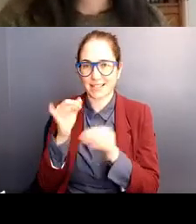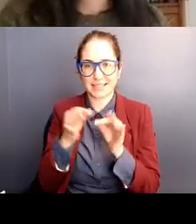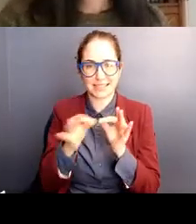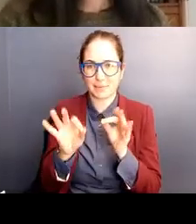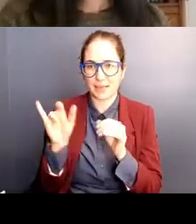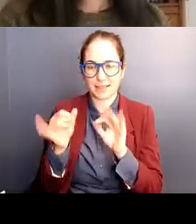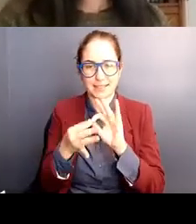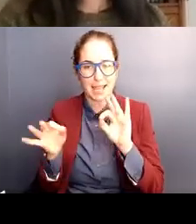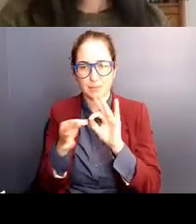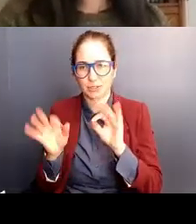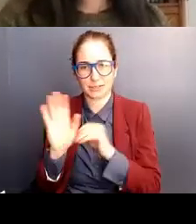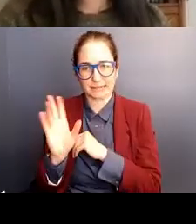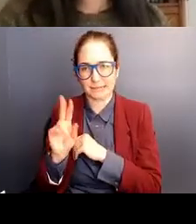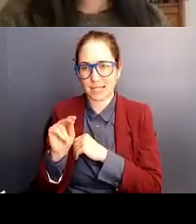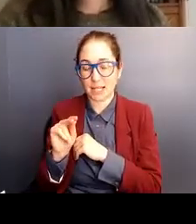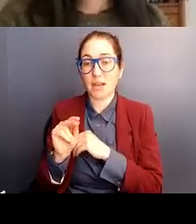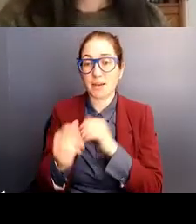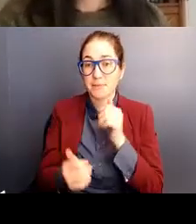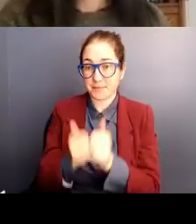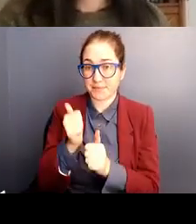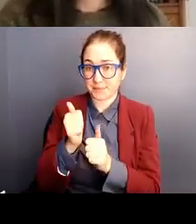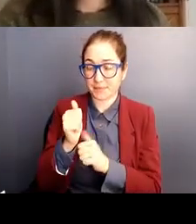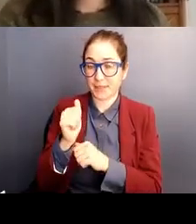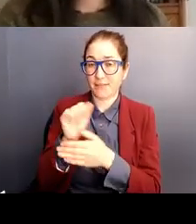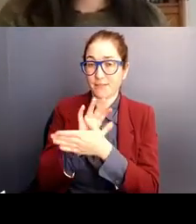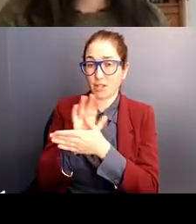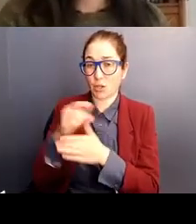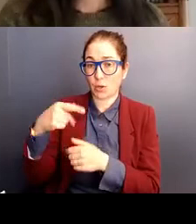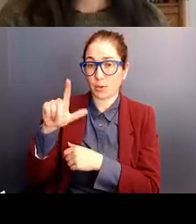captions. The majority of video captions don't natively support